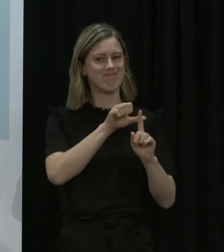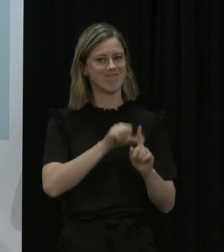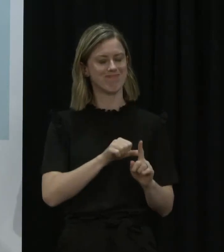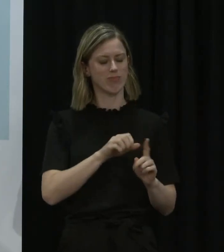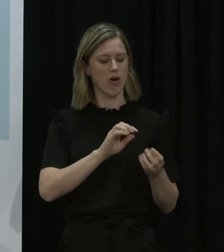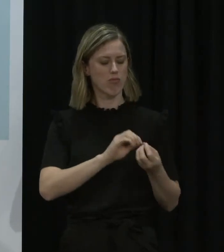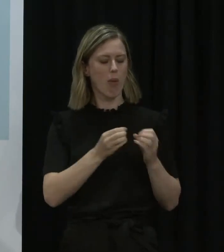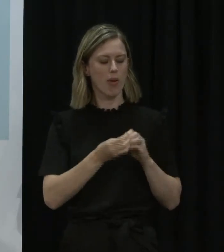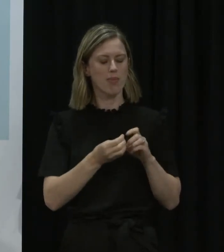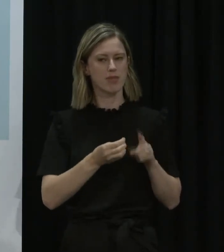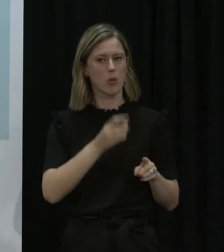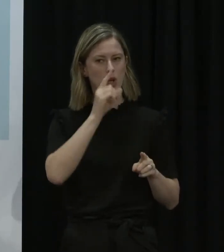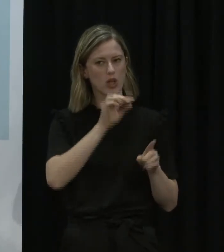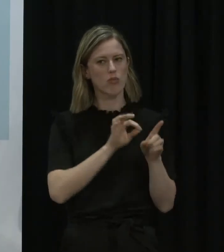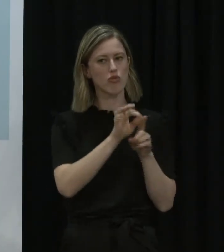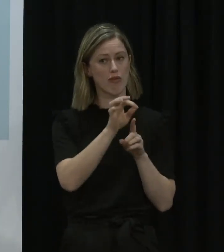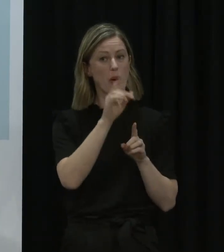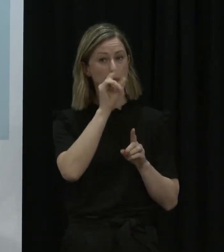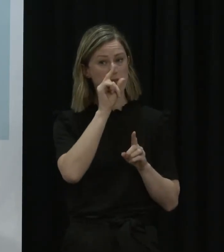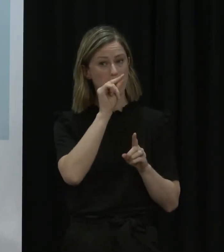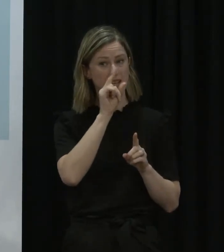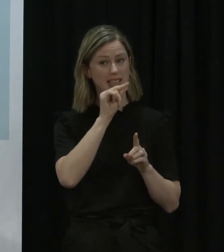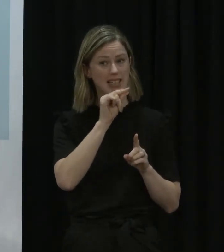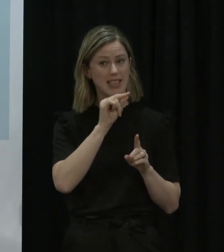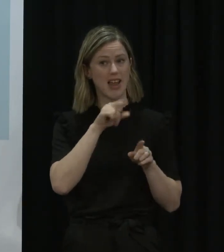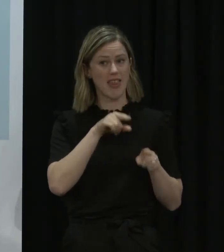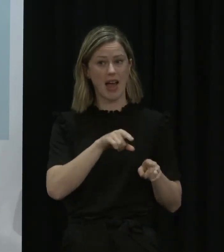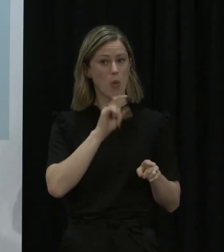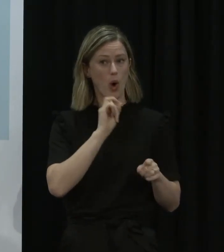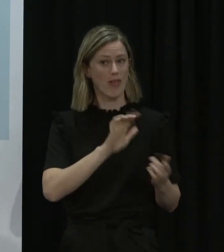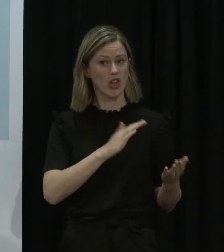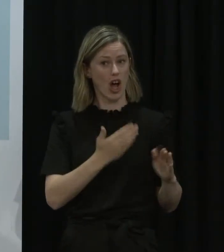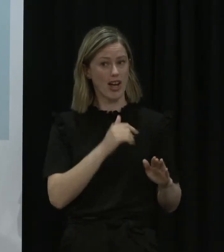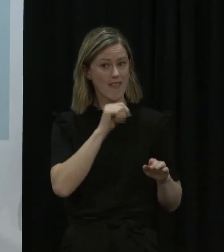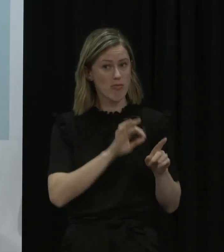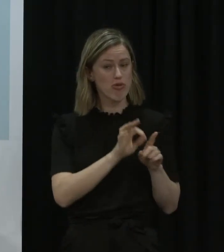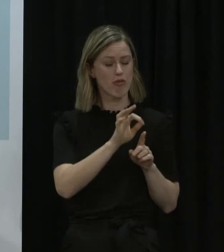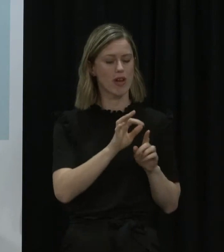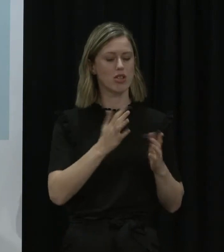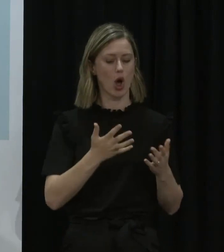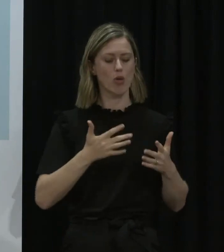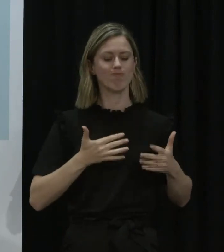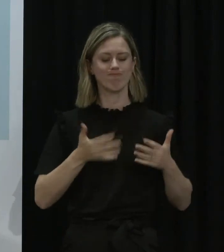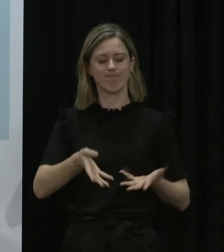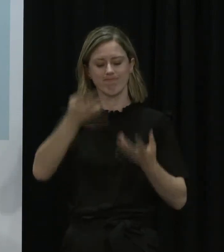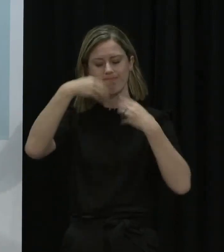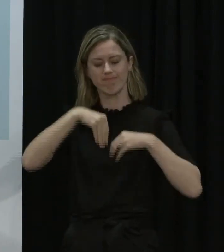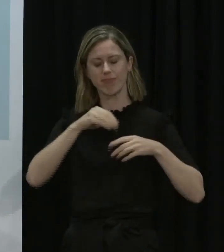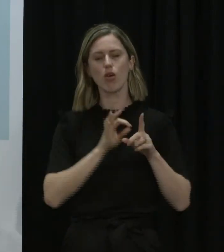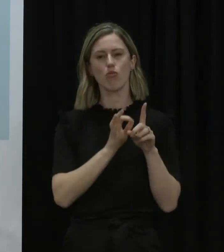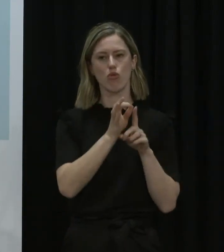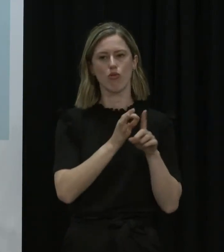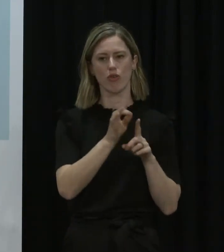that there were slip-ups the in the system and things that could have been done better and that the deaths were